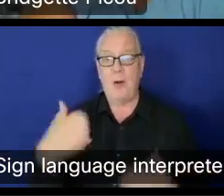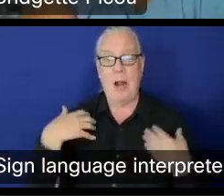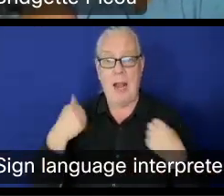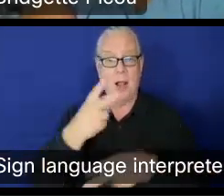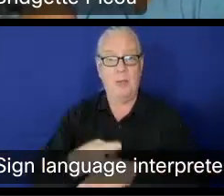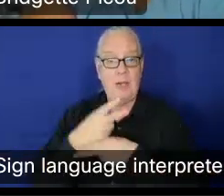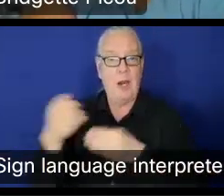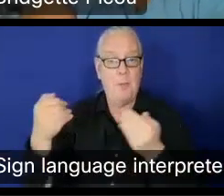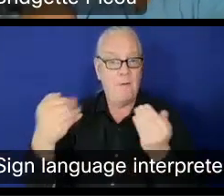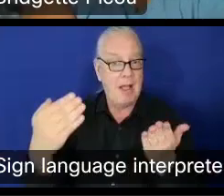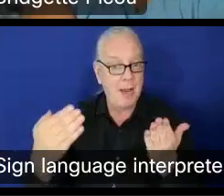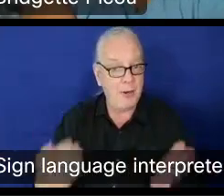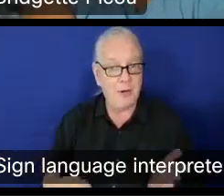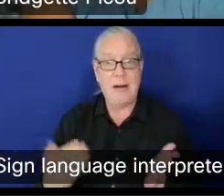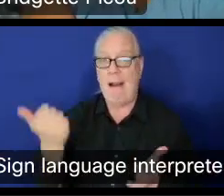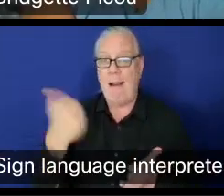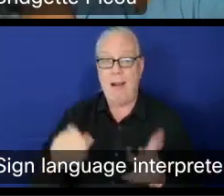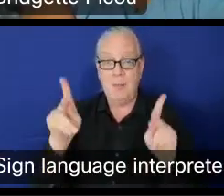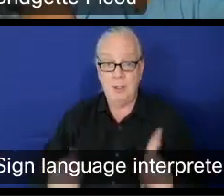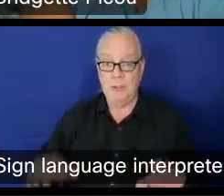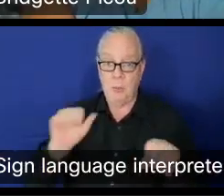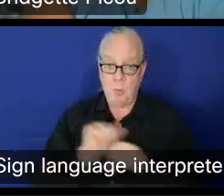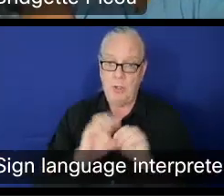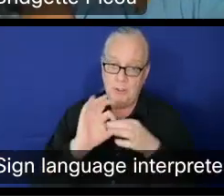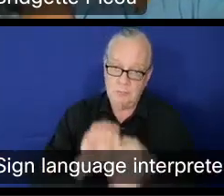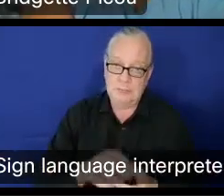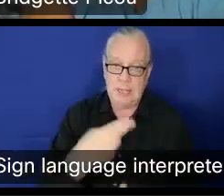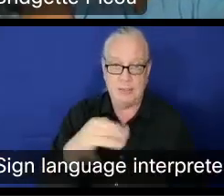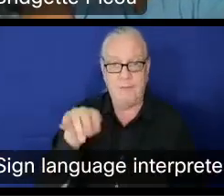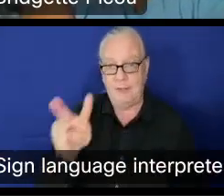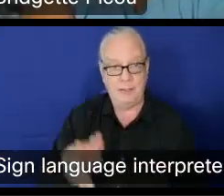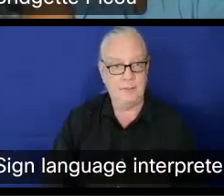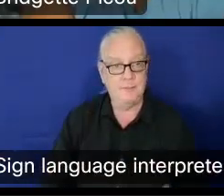person doing in, the doing the work in HIV. The Academy of